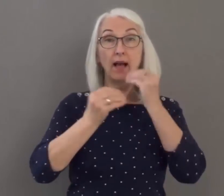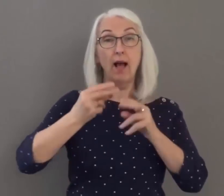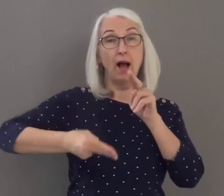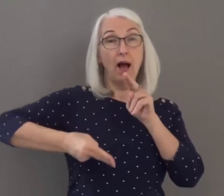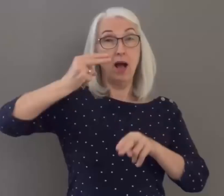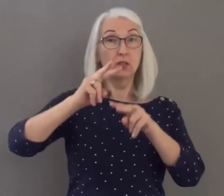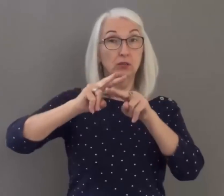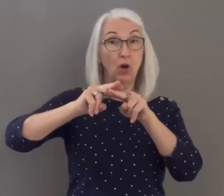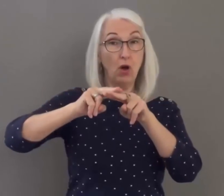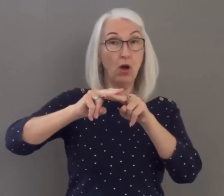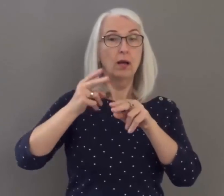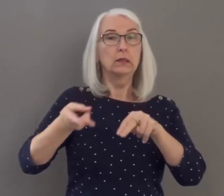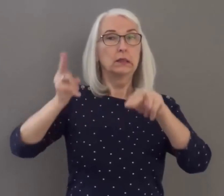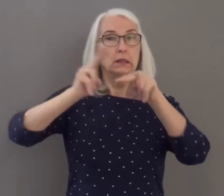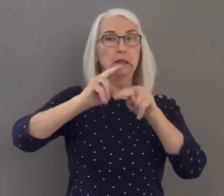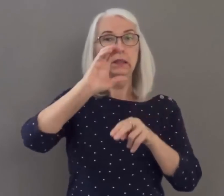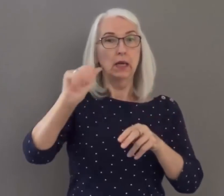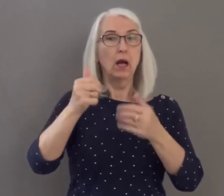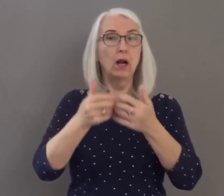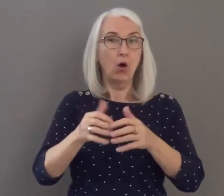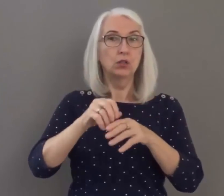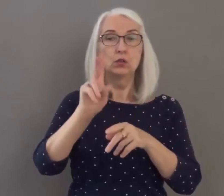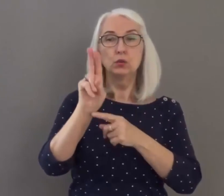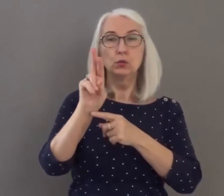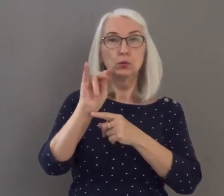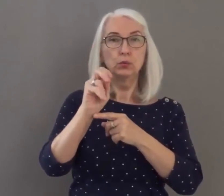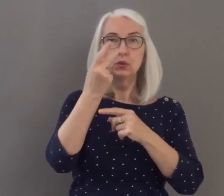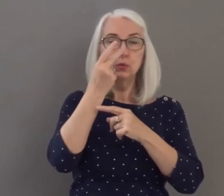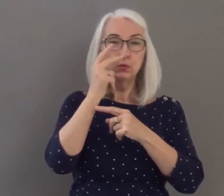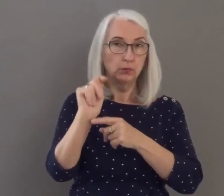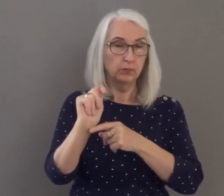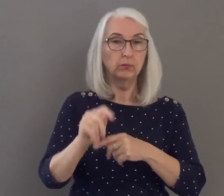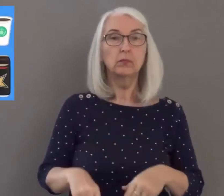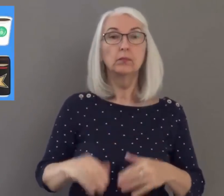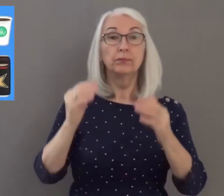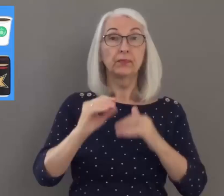Diets high in sodium increase calcium losses in the urine.